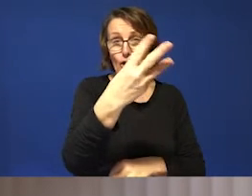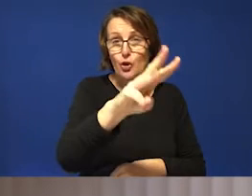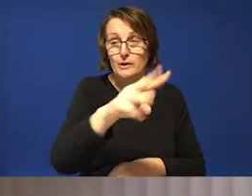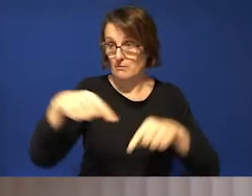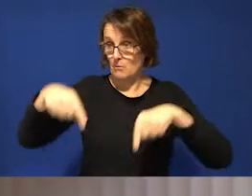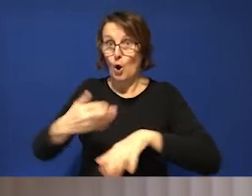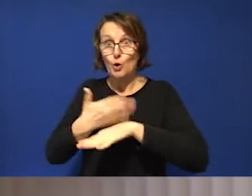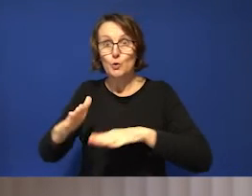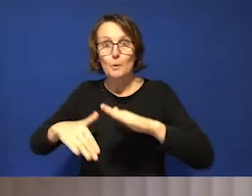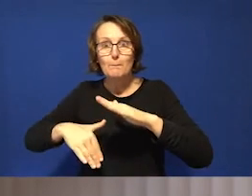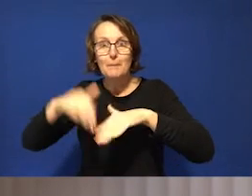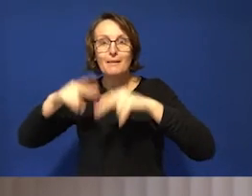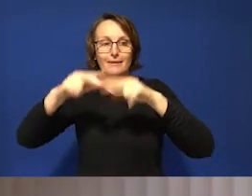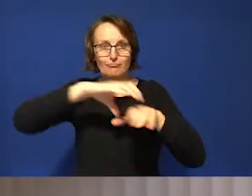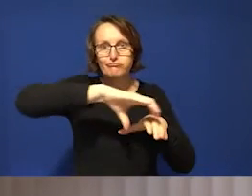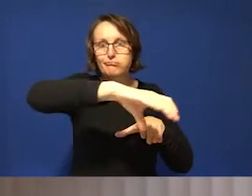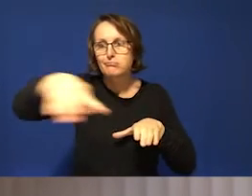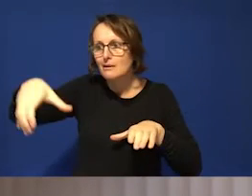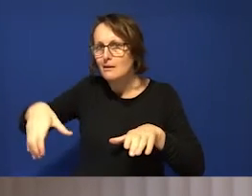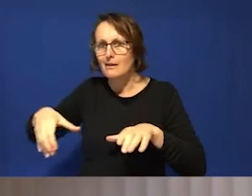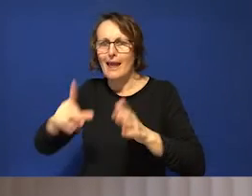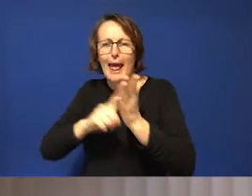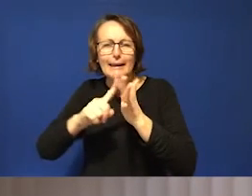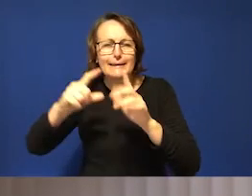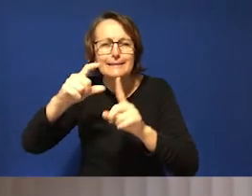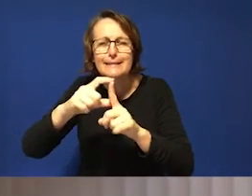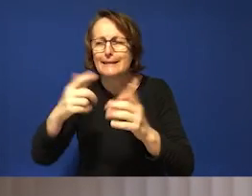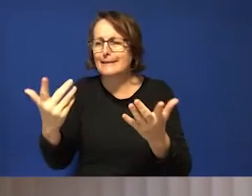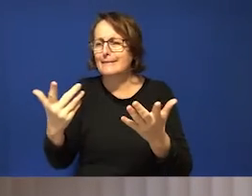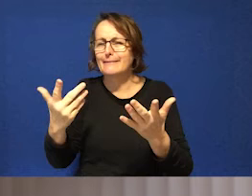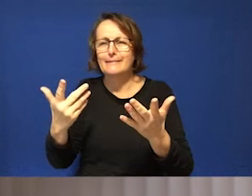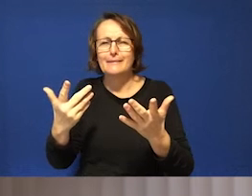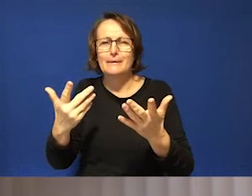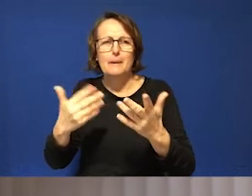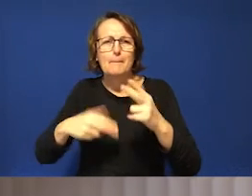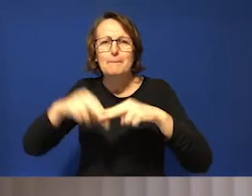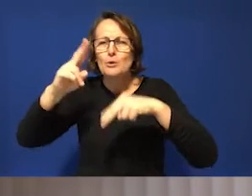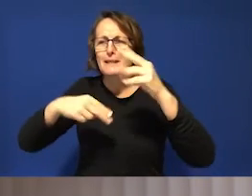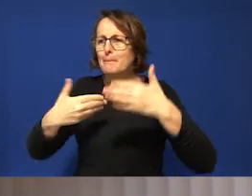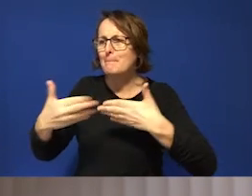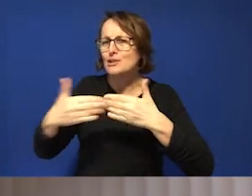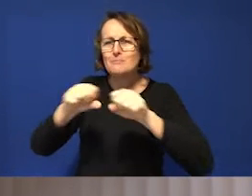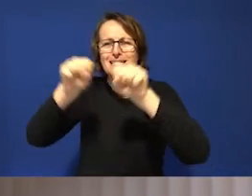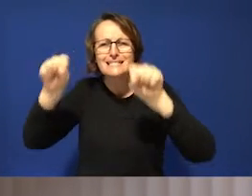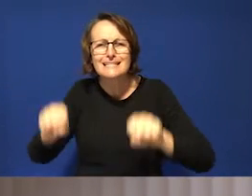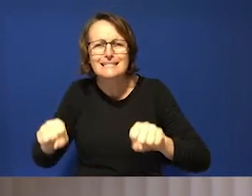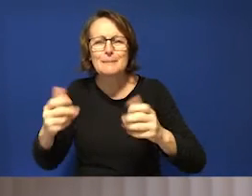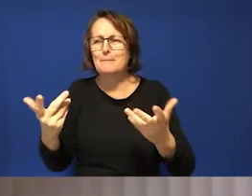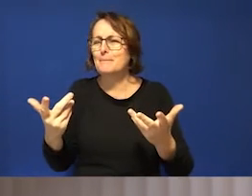everything is intelligent and addressable. We have building management systems, we are able to tune,